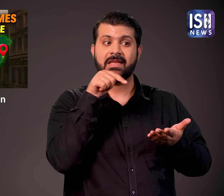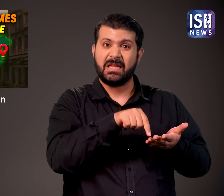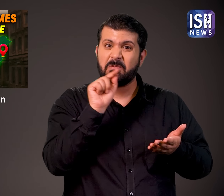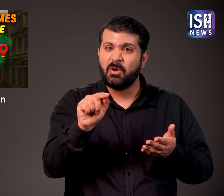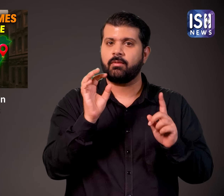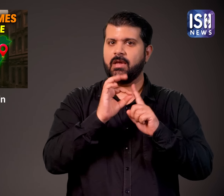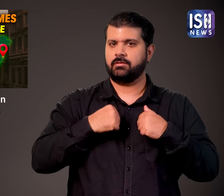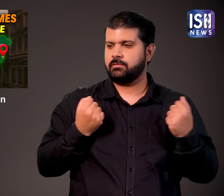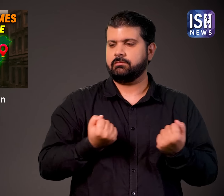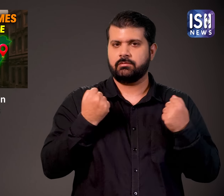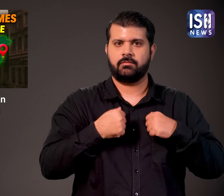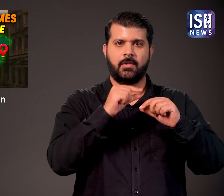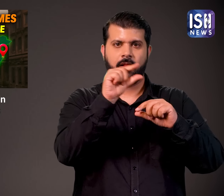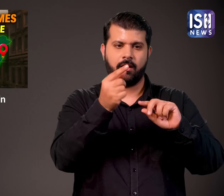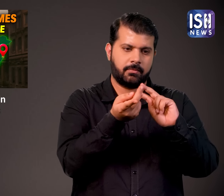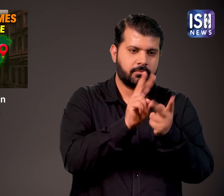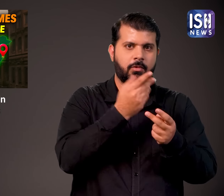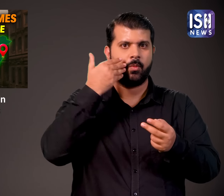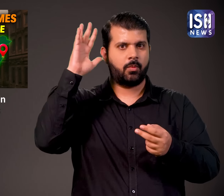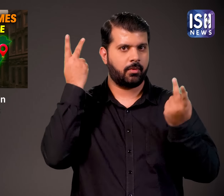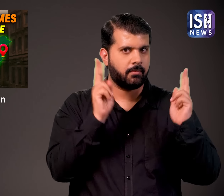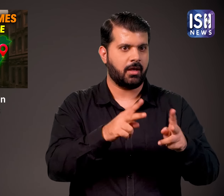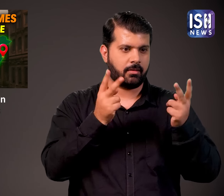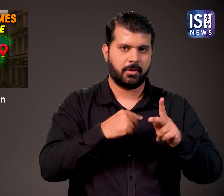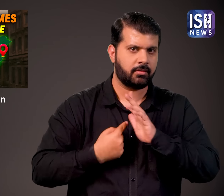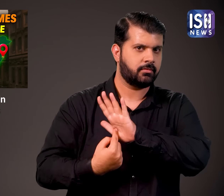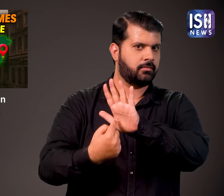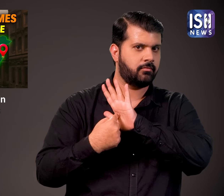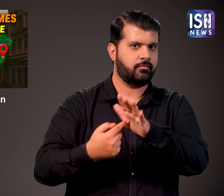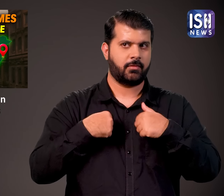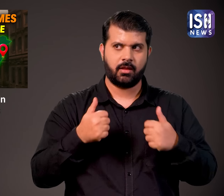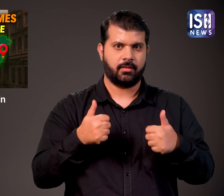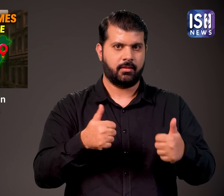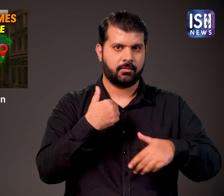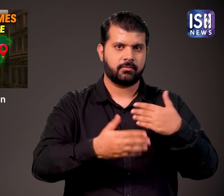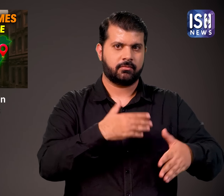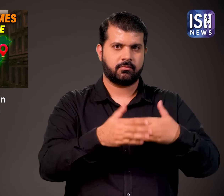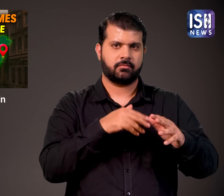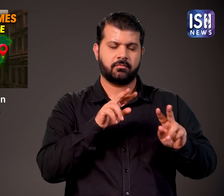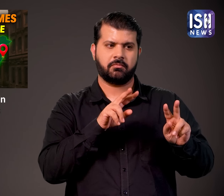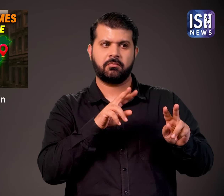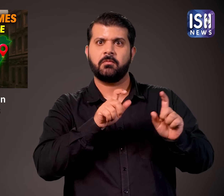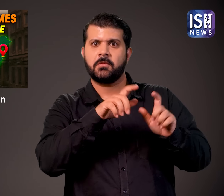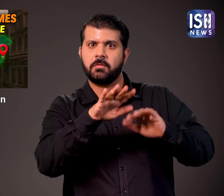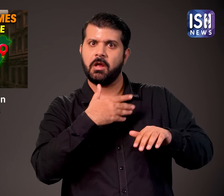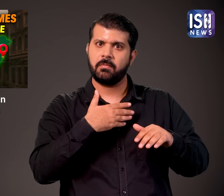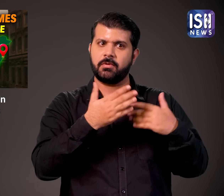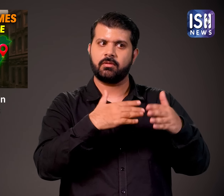Through this renaming campaign, Pakistan is trying to show the world that it is stable and open to diversity.